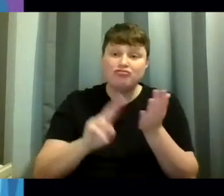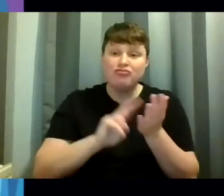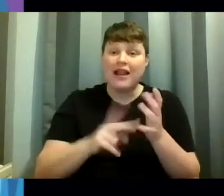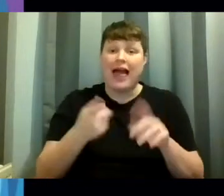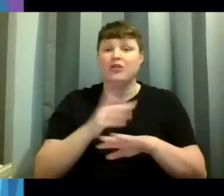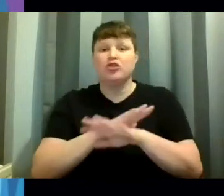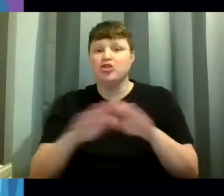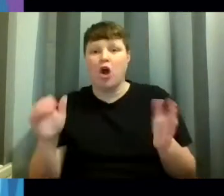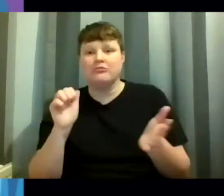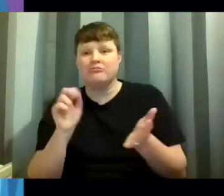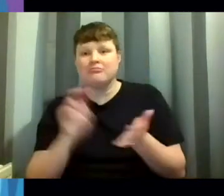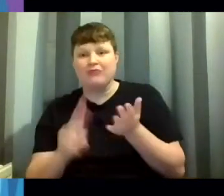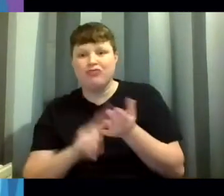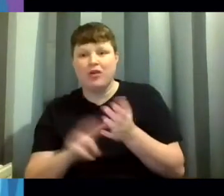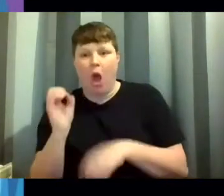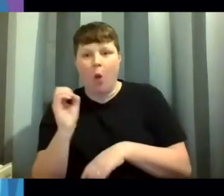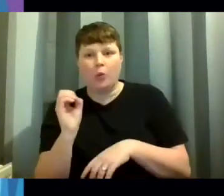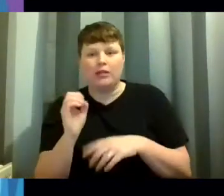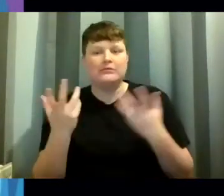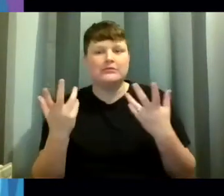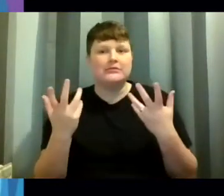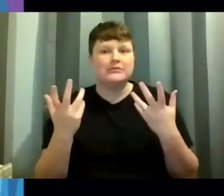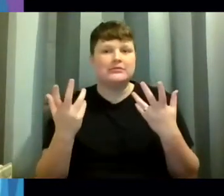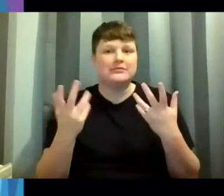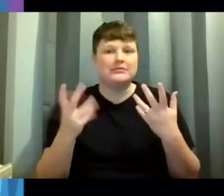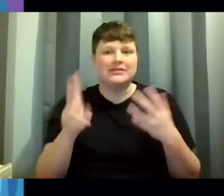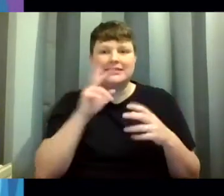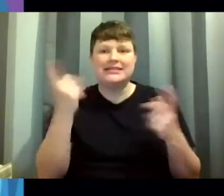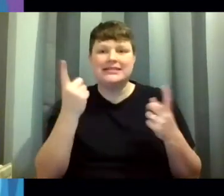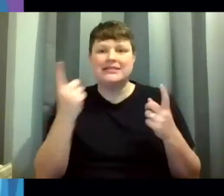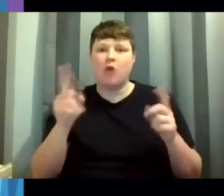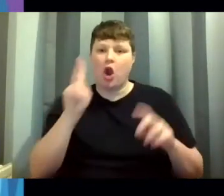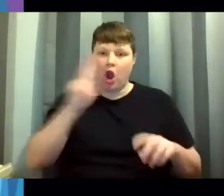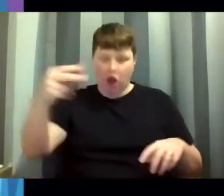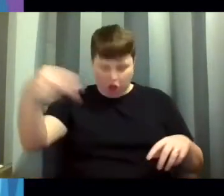and, here, were able to examine someone's bladder conditions, for example.